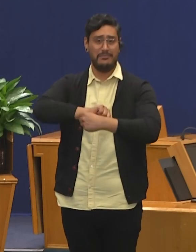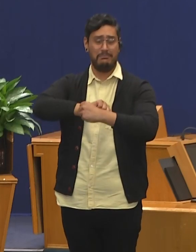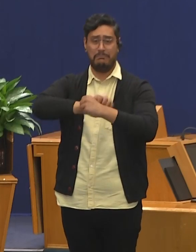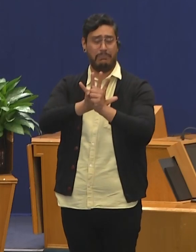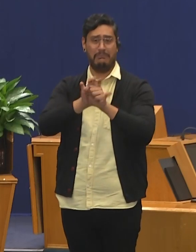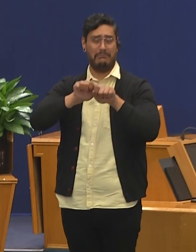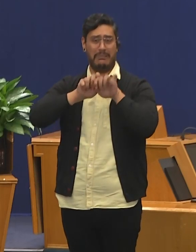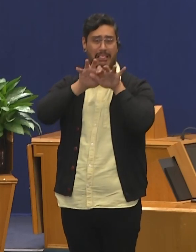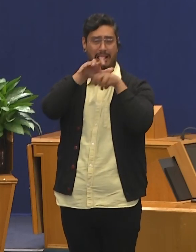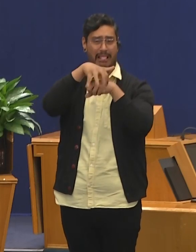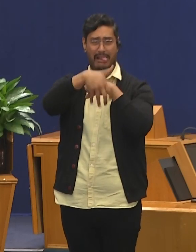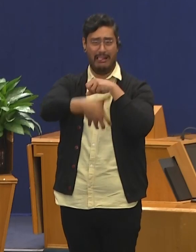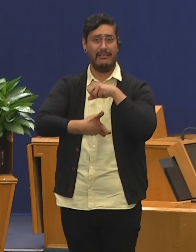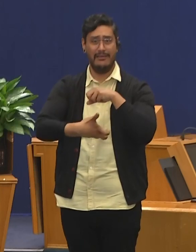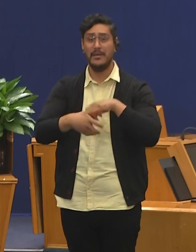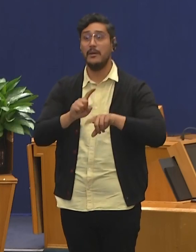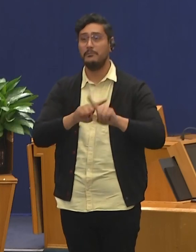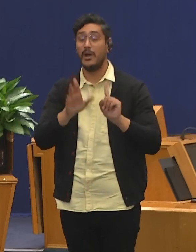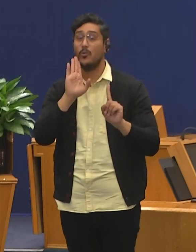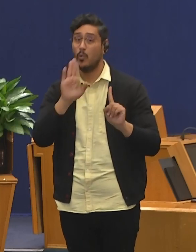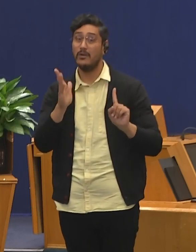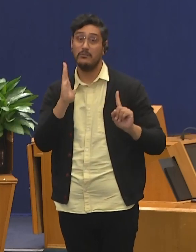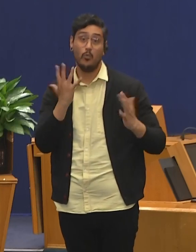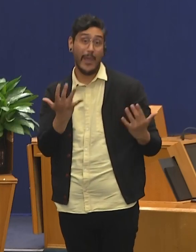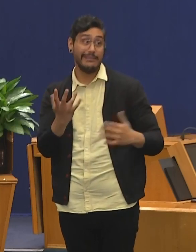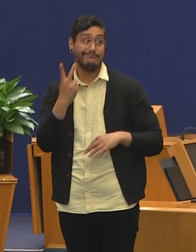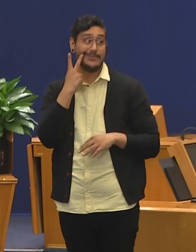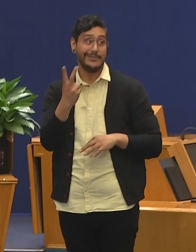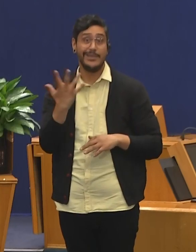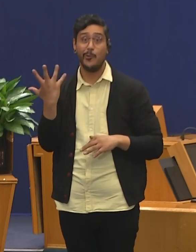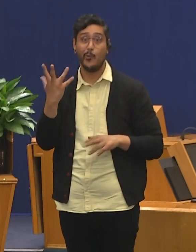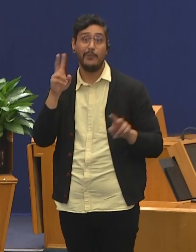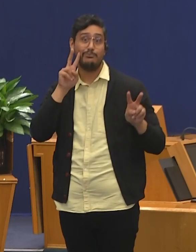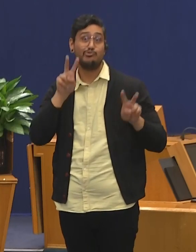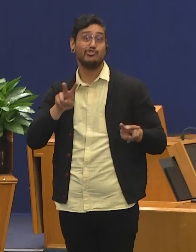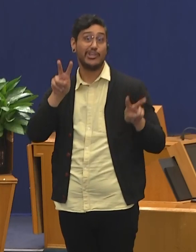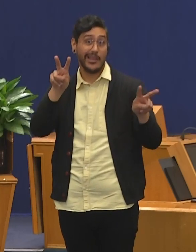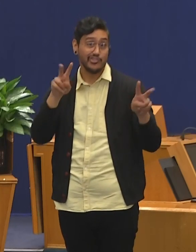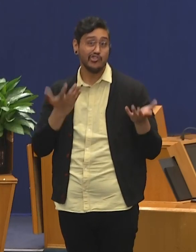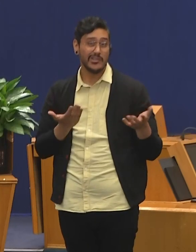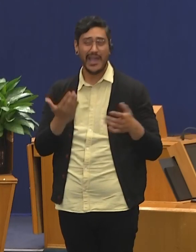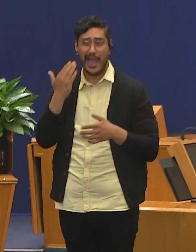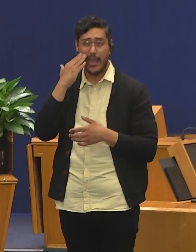PANDEMIC IN THE WAY THAT IT DESERVES TO BE TREATED HERE IN LOS ANGELES COUNTY. BUT WE WILL WAIT AND SEE WHAT